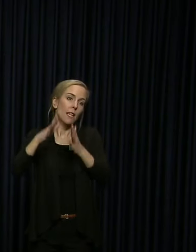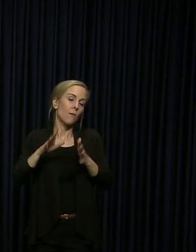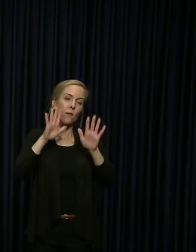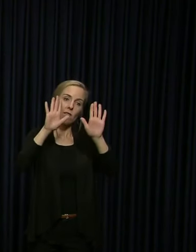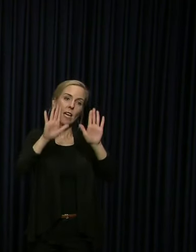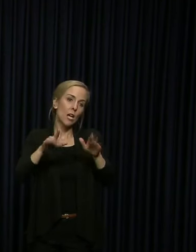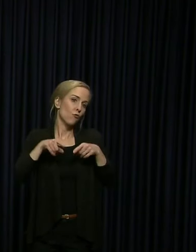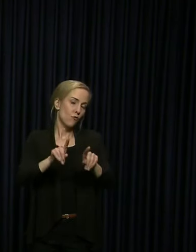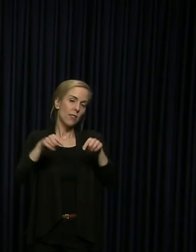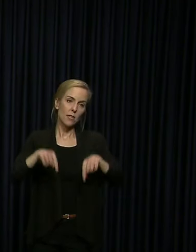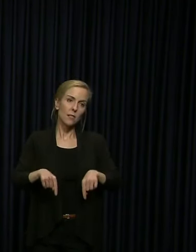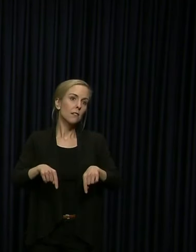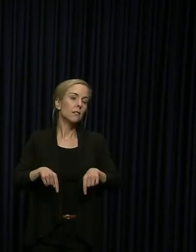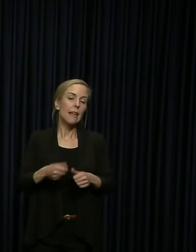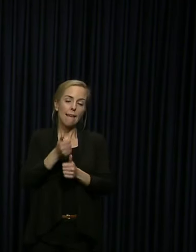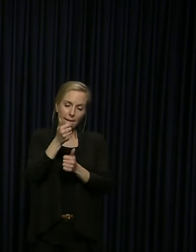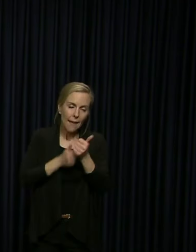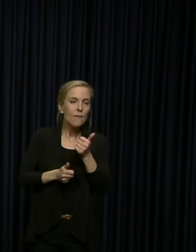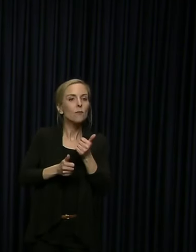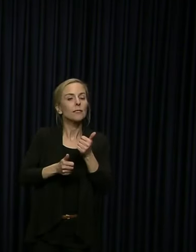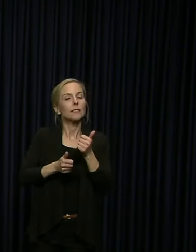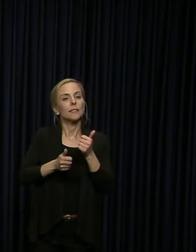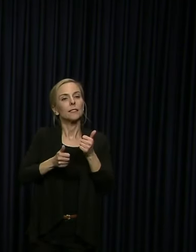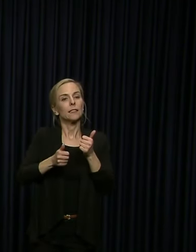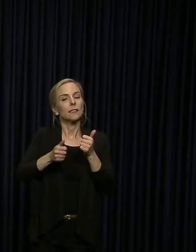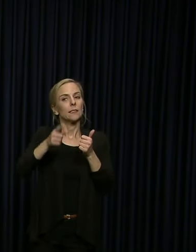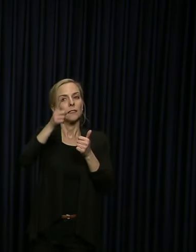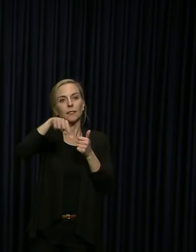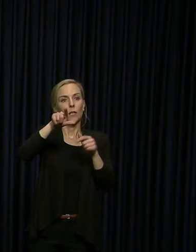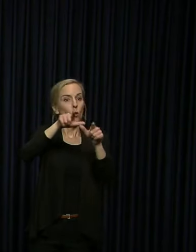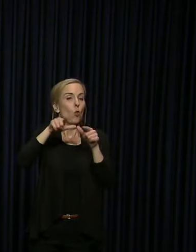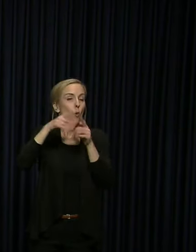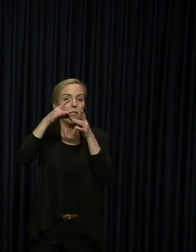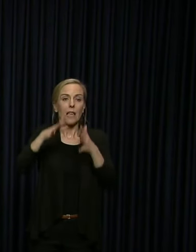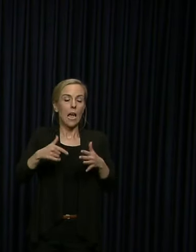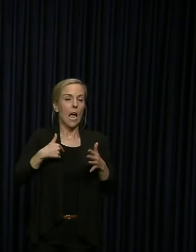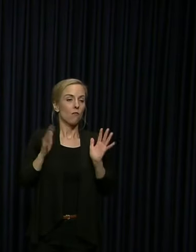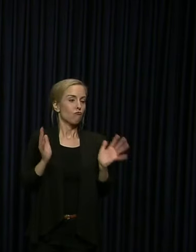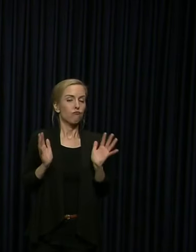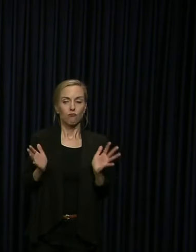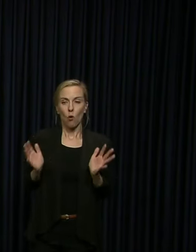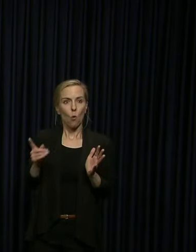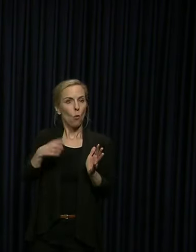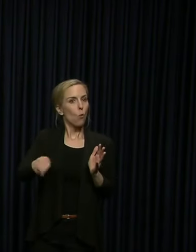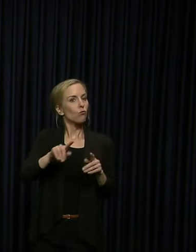12, UofL HAS TESTED 45, AND LAB CORE HAS TESTED 23 ACCORDING